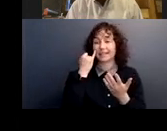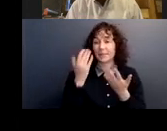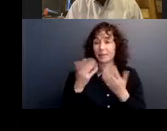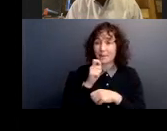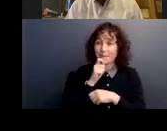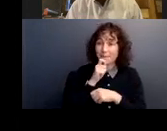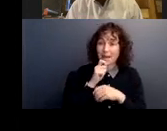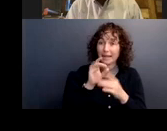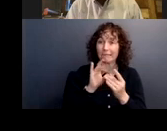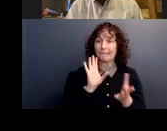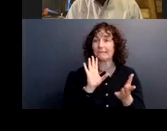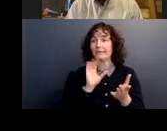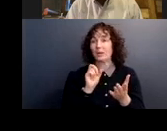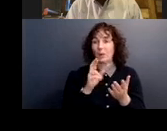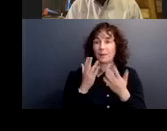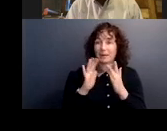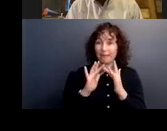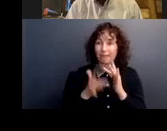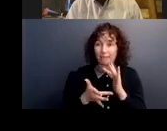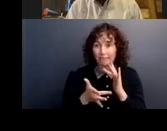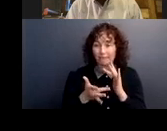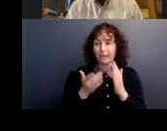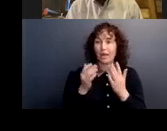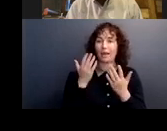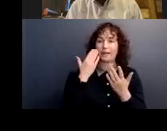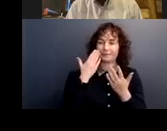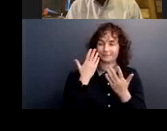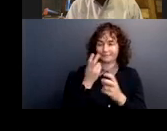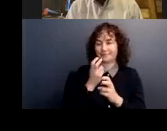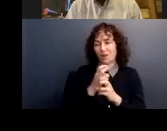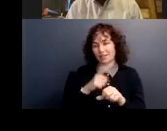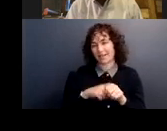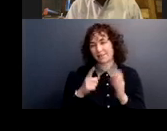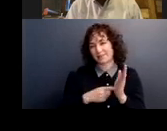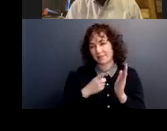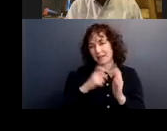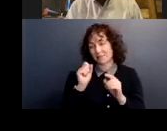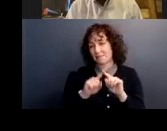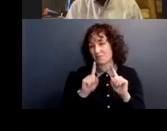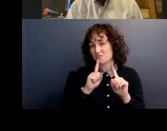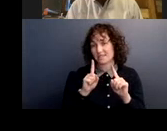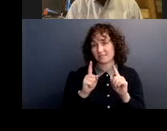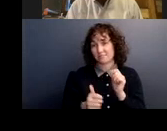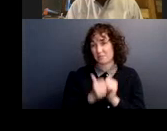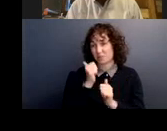or the internet kind of is certainly has its difficulties at times, but overall I've had some good success.